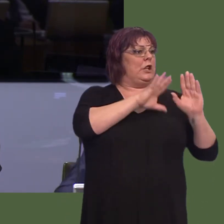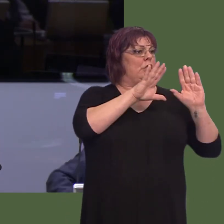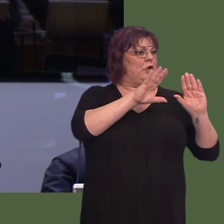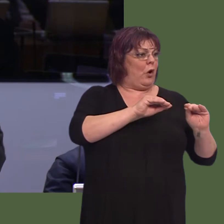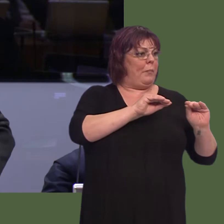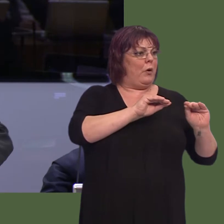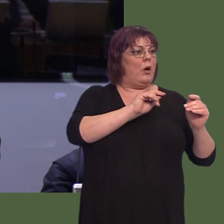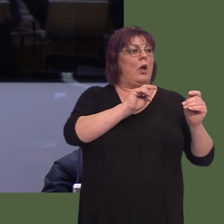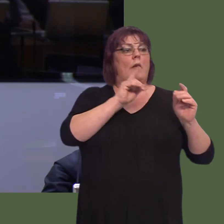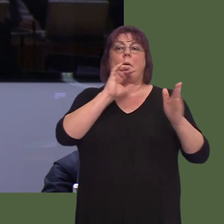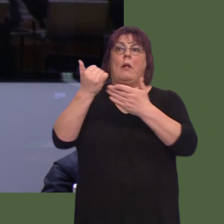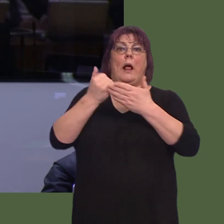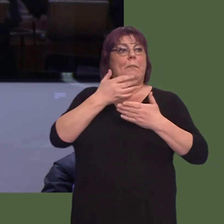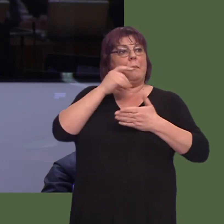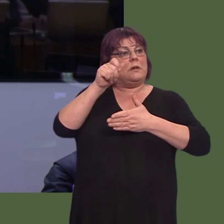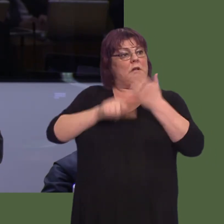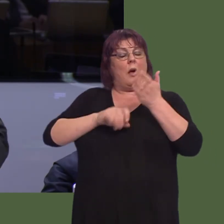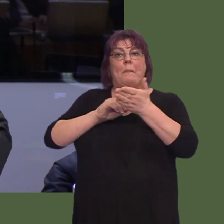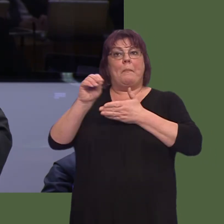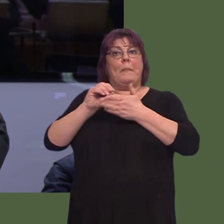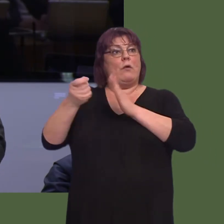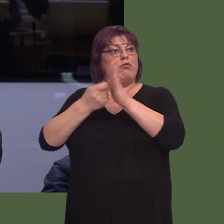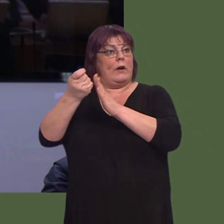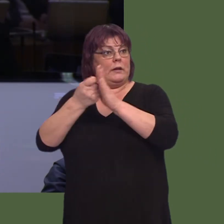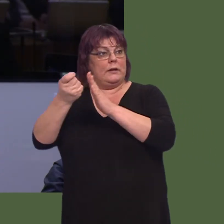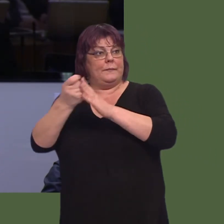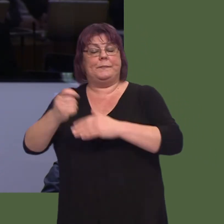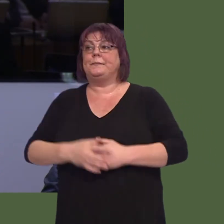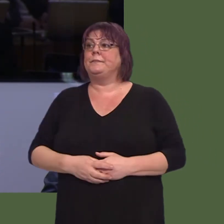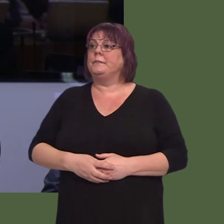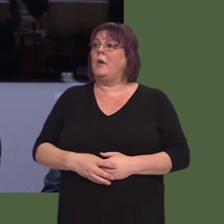benefit. Does the First Minister agree with the chief executive of the Citizens Advice